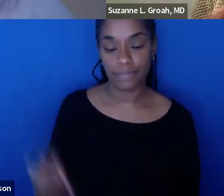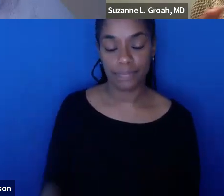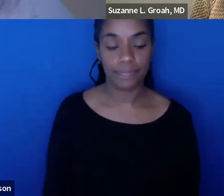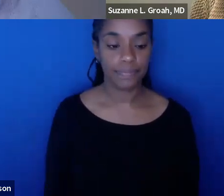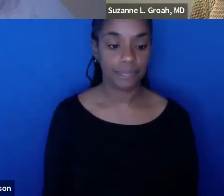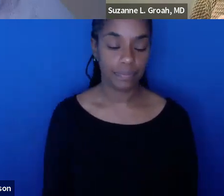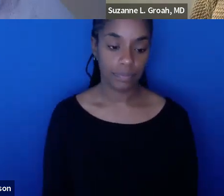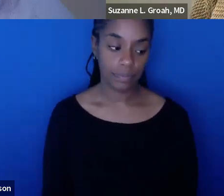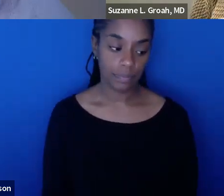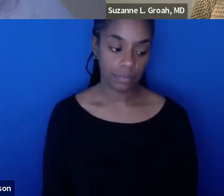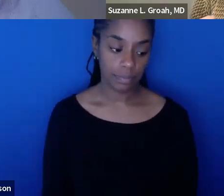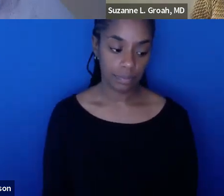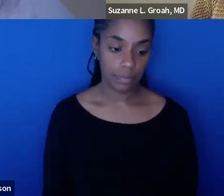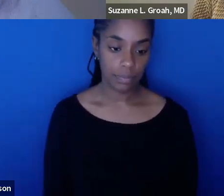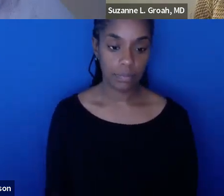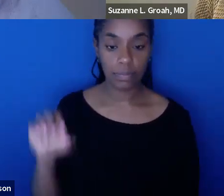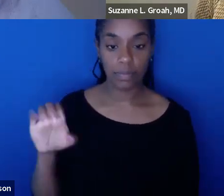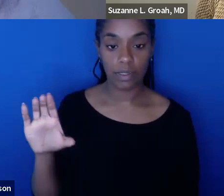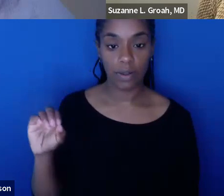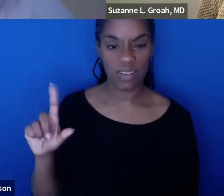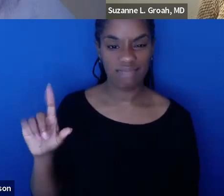E. coli is a little devil of a bug.